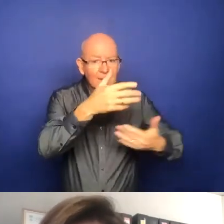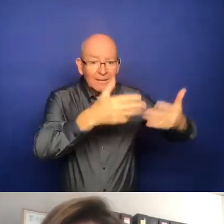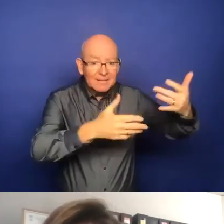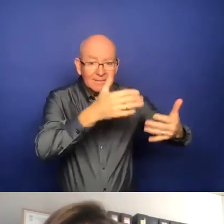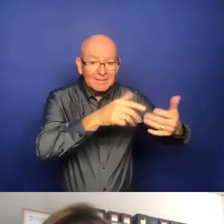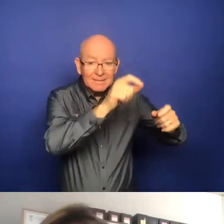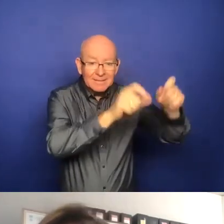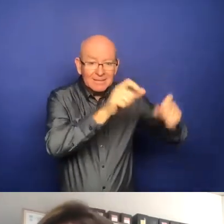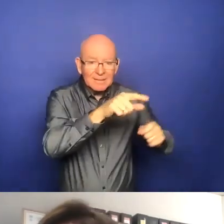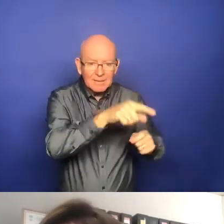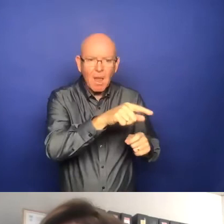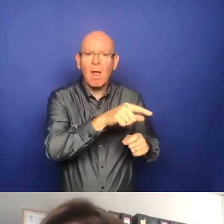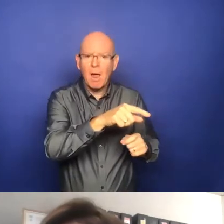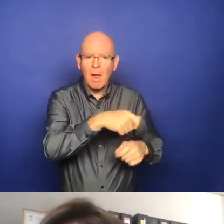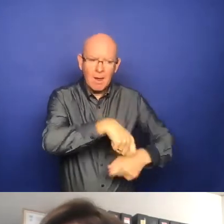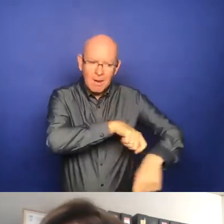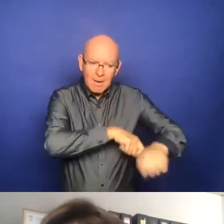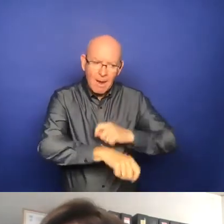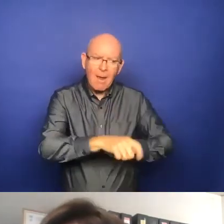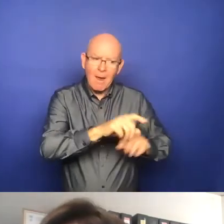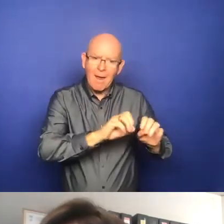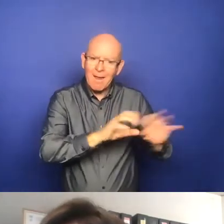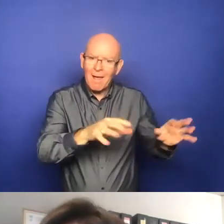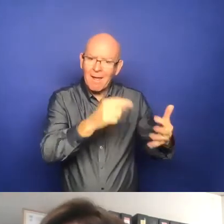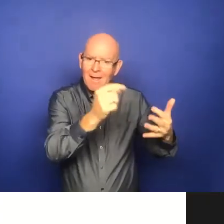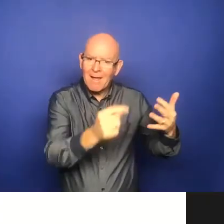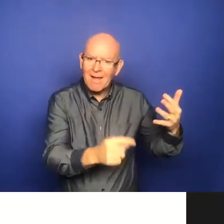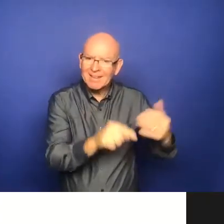statisticians to be more proactive to make it reachable to the